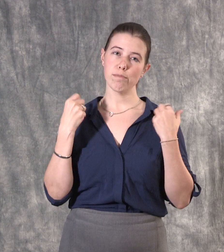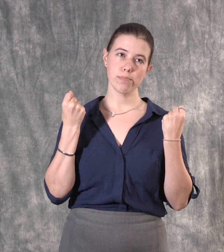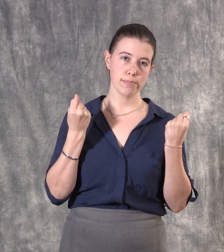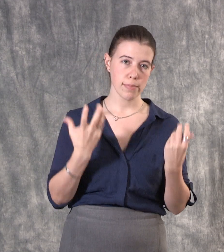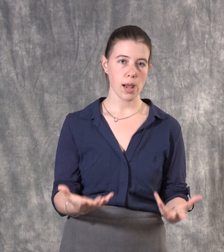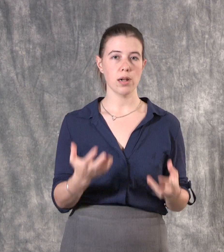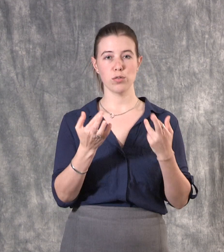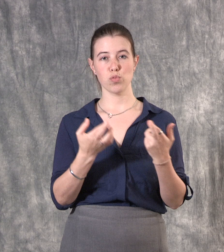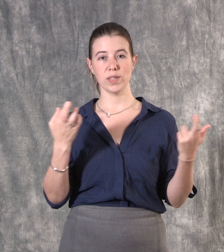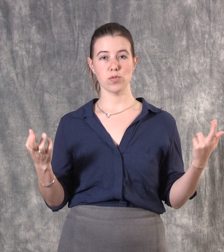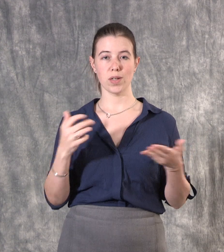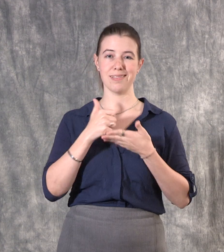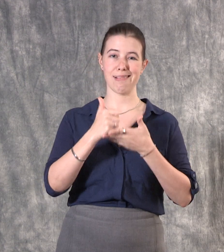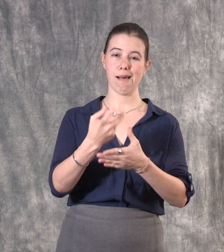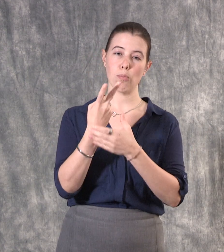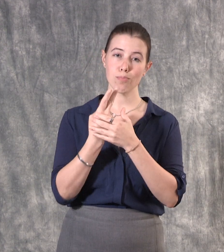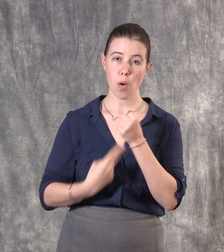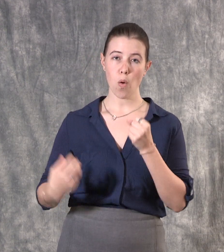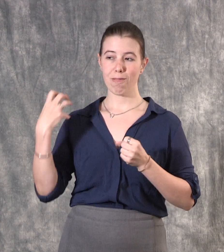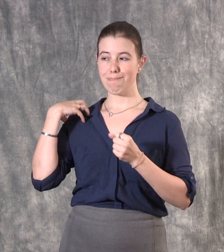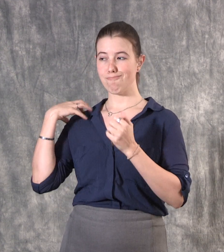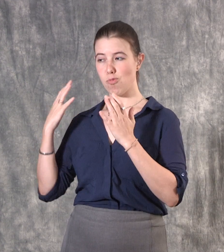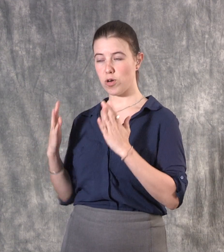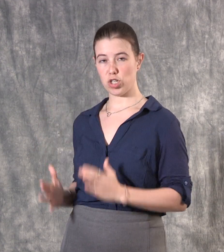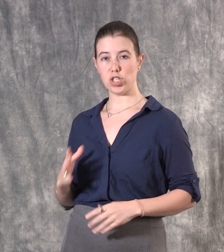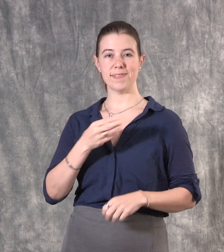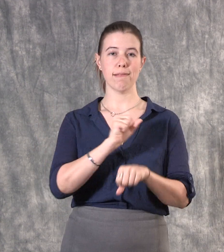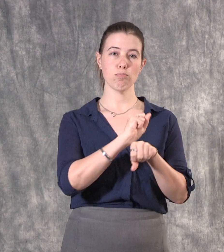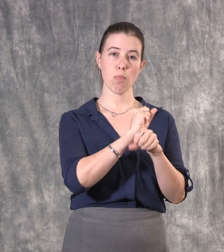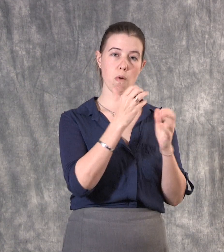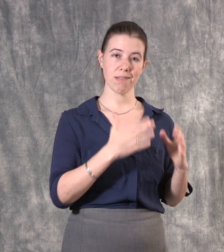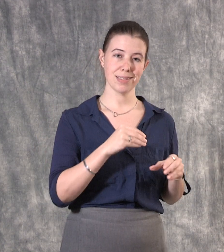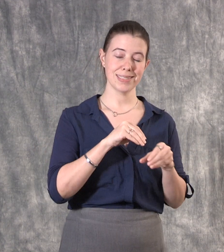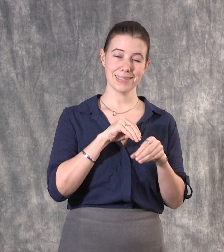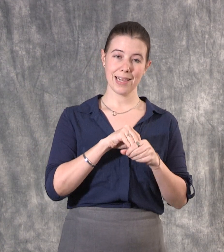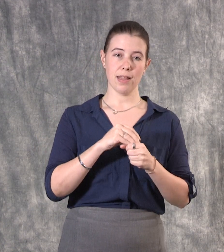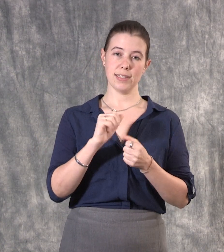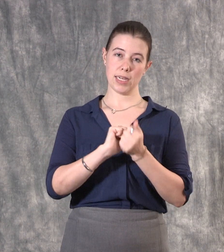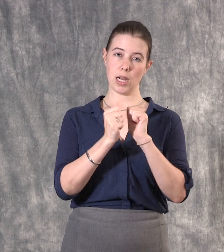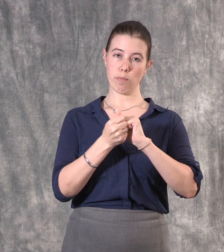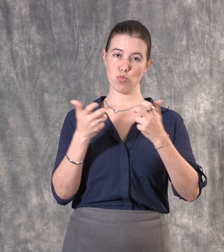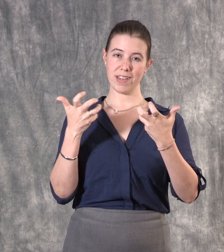has many resources to help both the employer and the employee and the